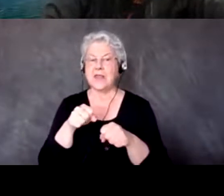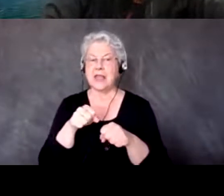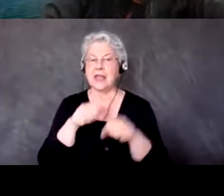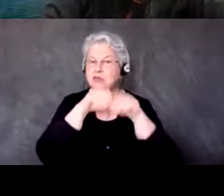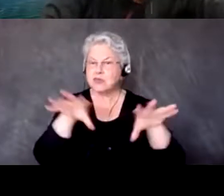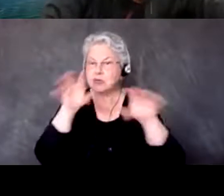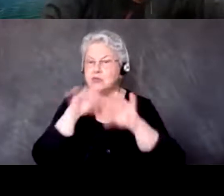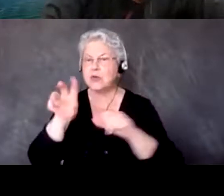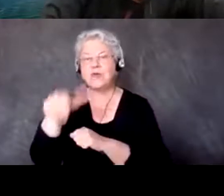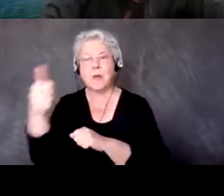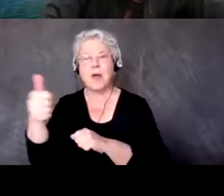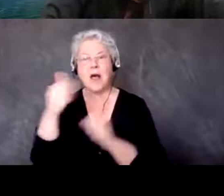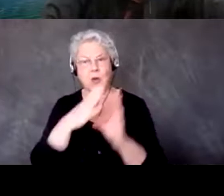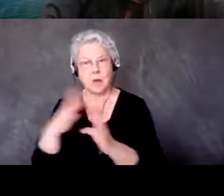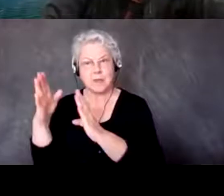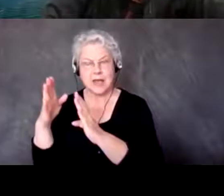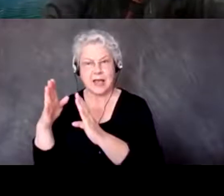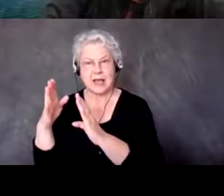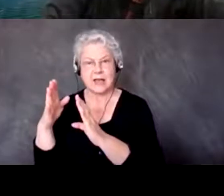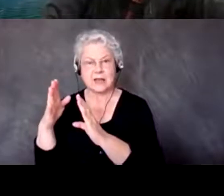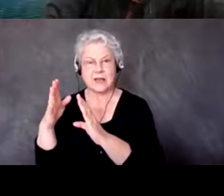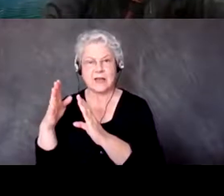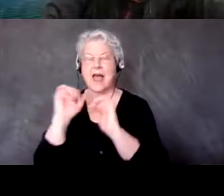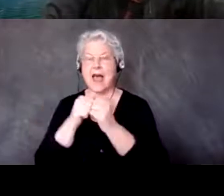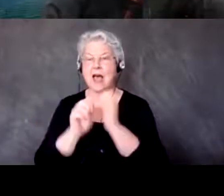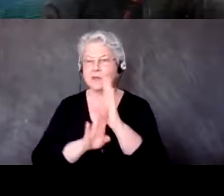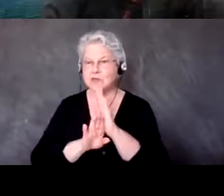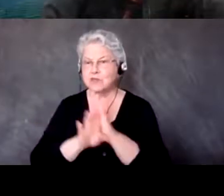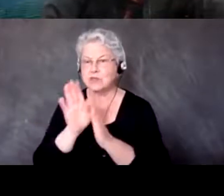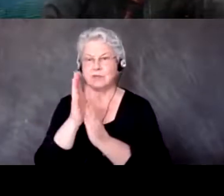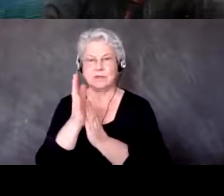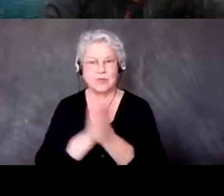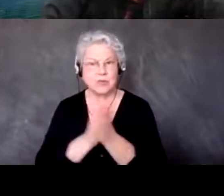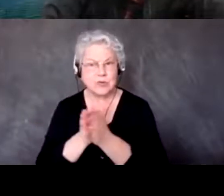we're going to talk about how to build momentum and trust between organizations and departments,